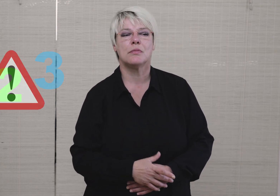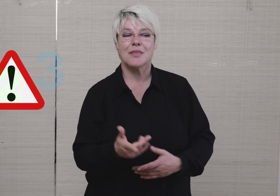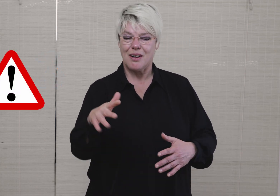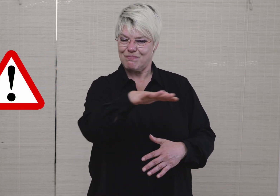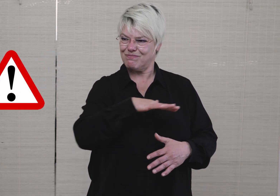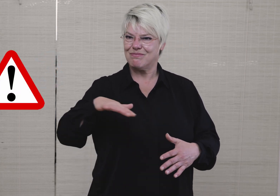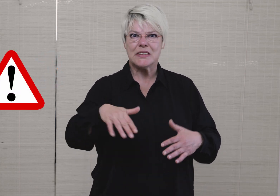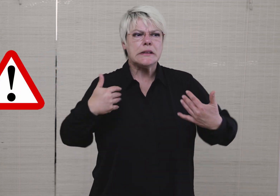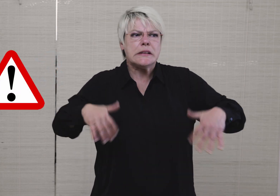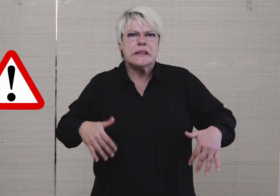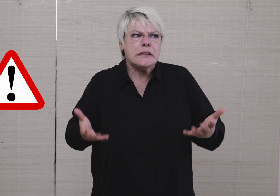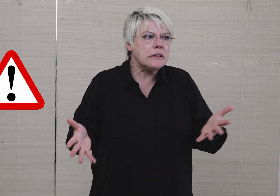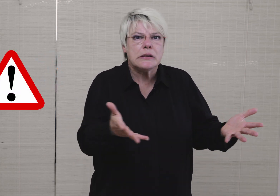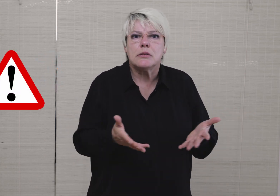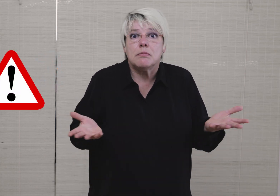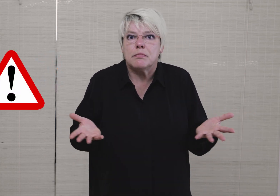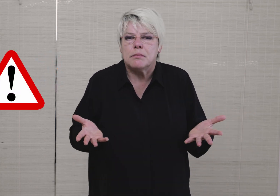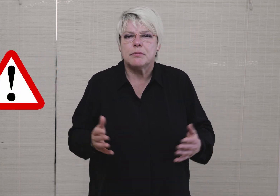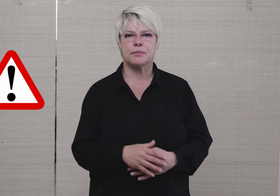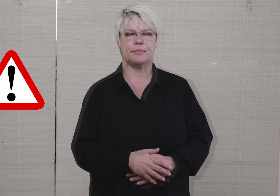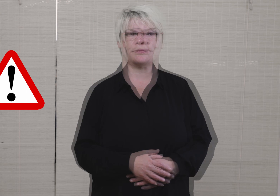Dangers: which dangers are present there